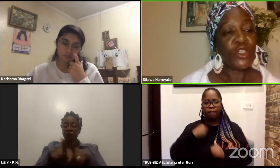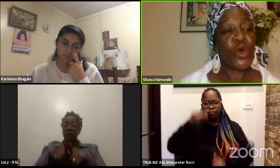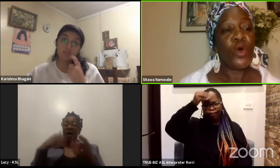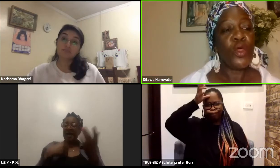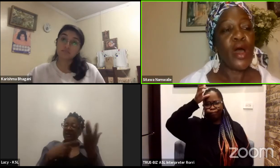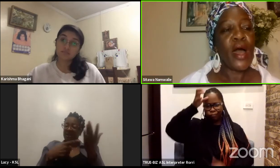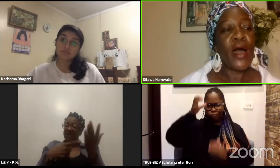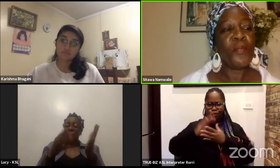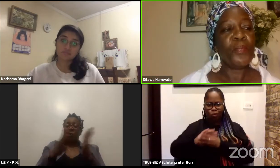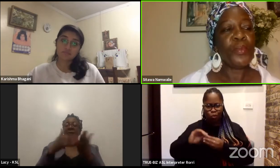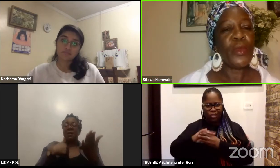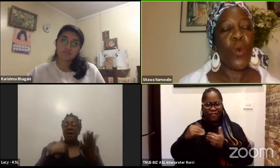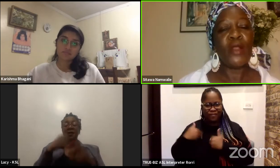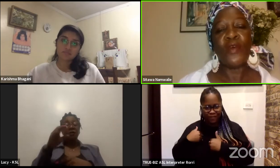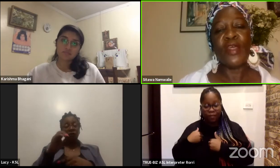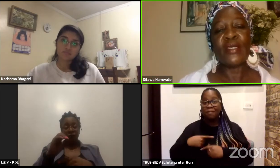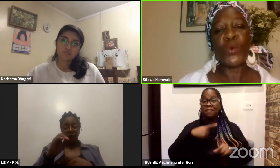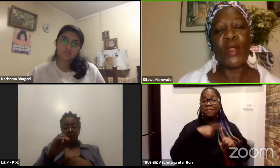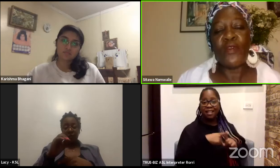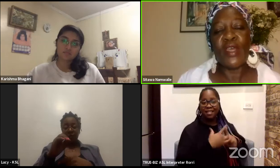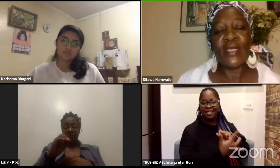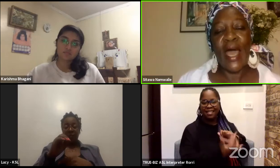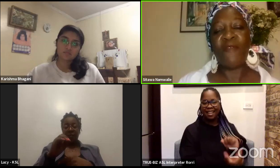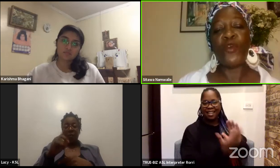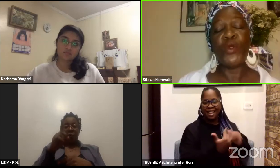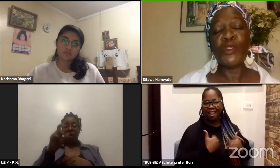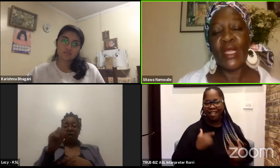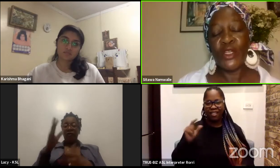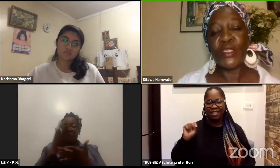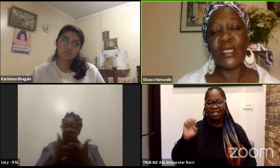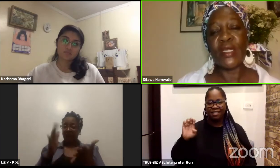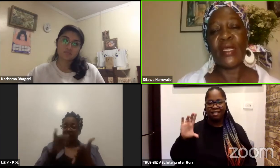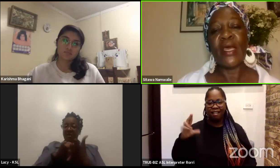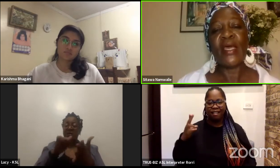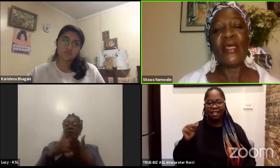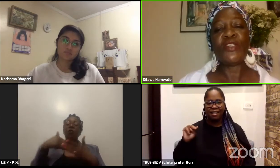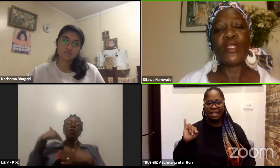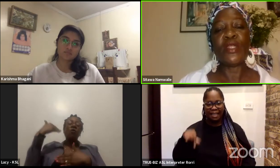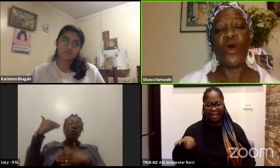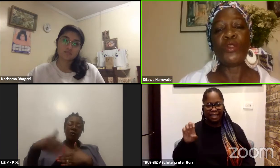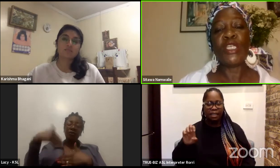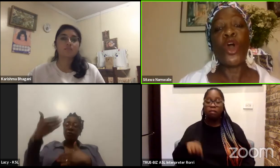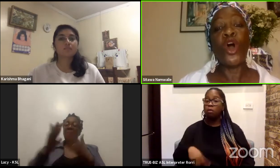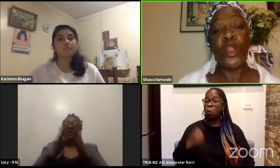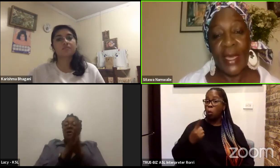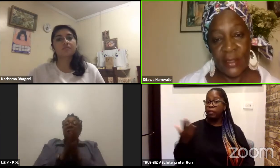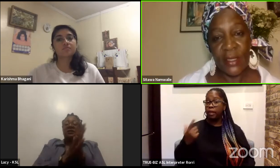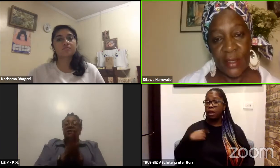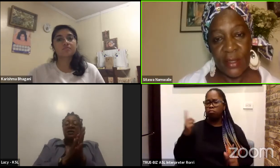So one of the things that I have always been interested in is the whole decolonizing.